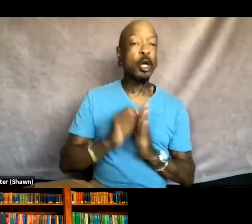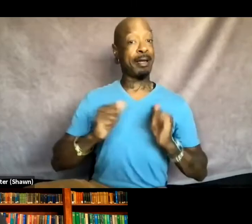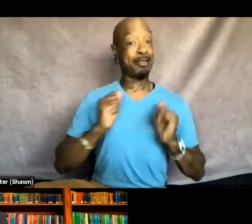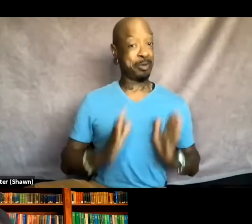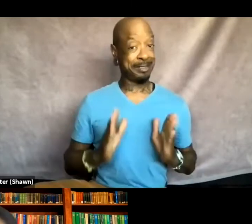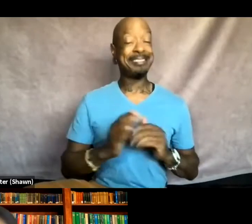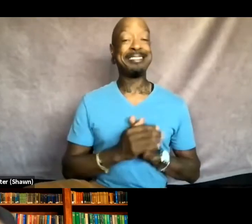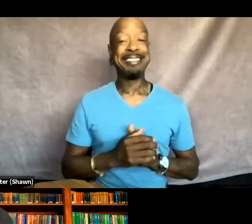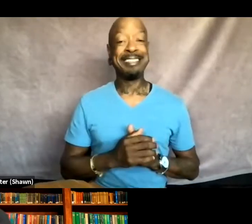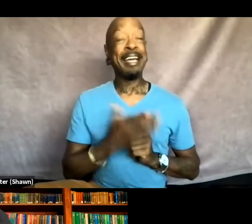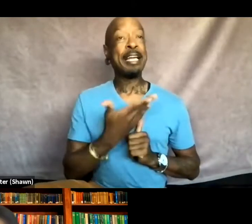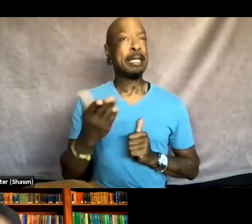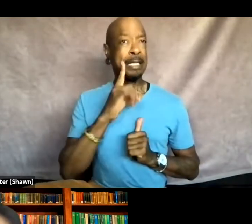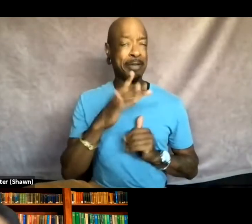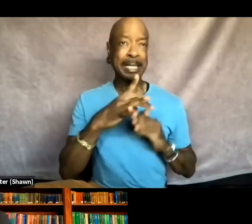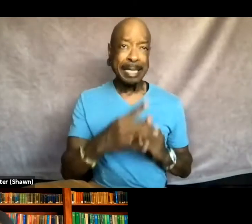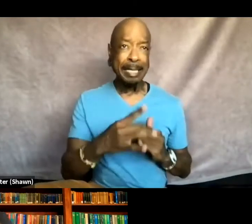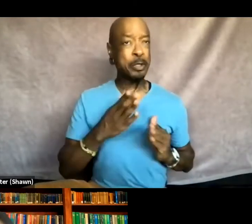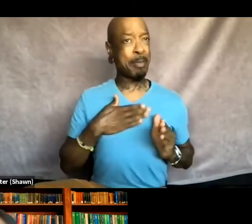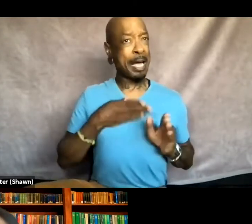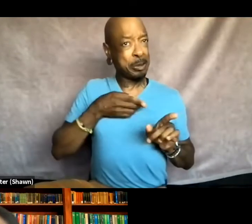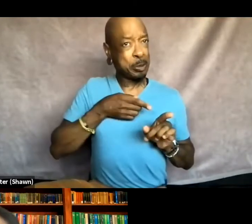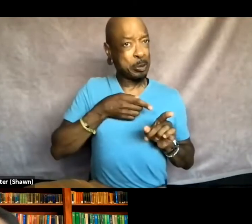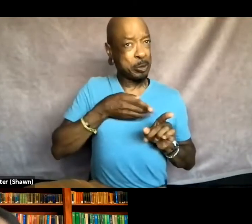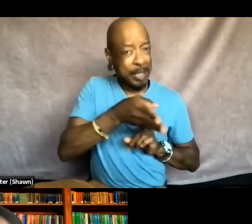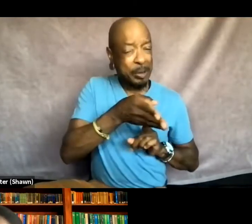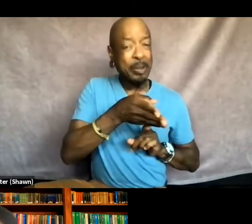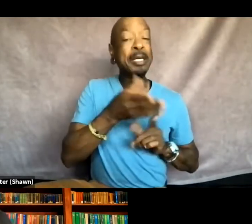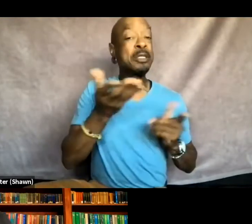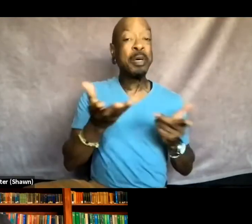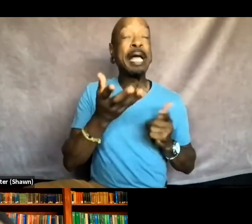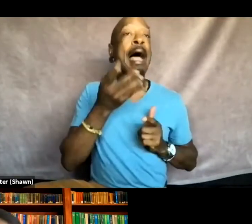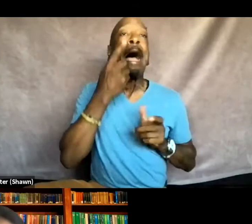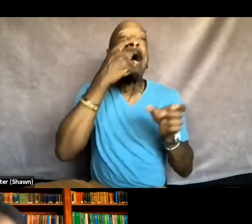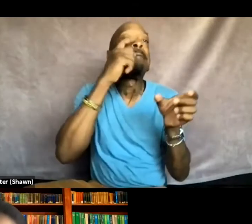thing that led me to this career was the fact that I'm nosy I'm a naturally nosy person.